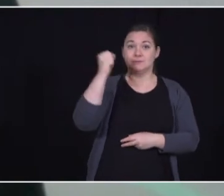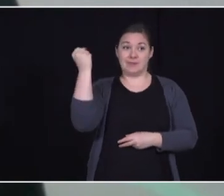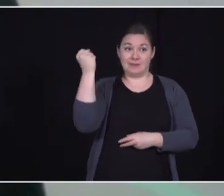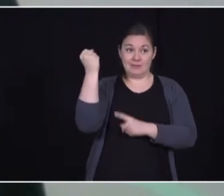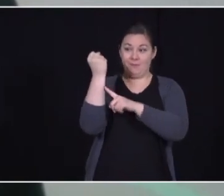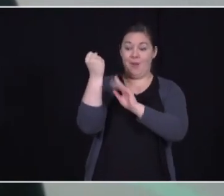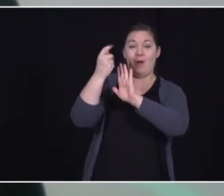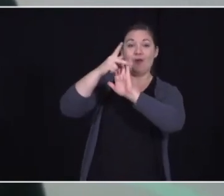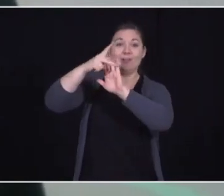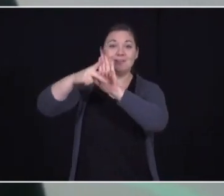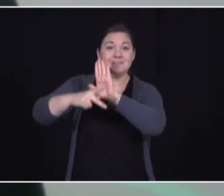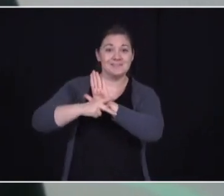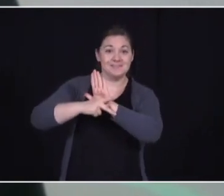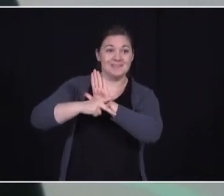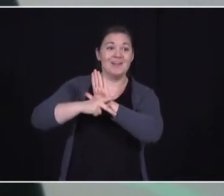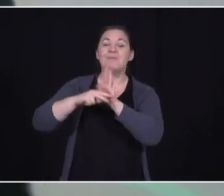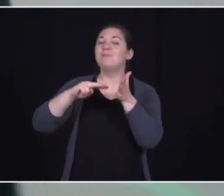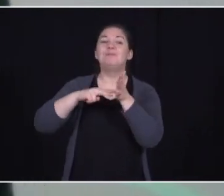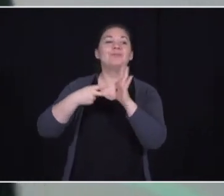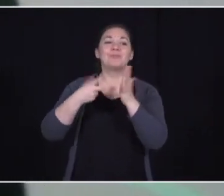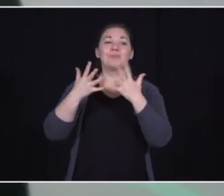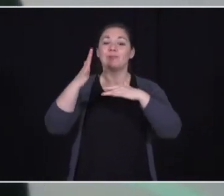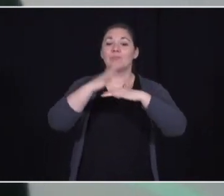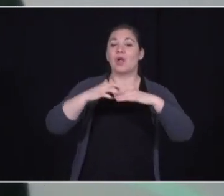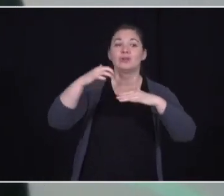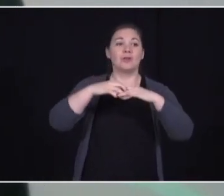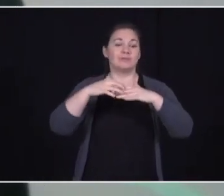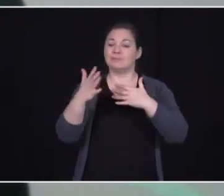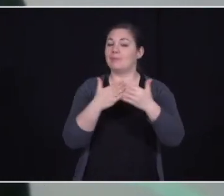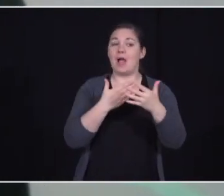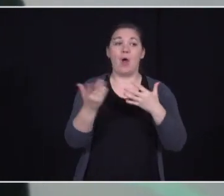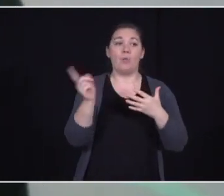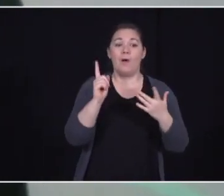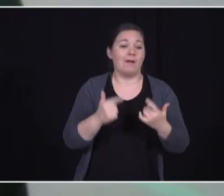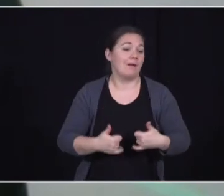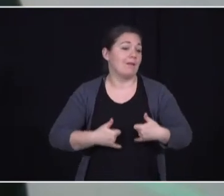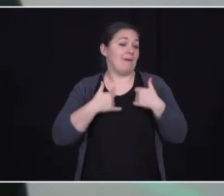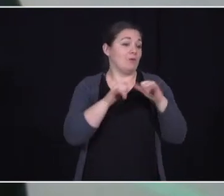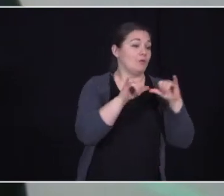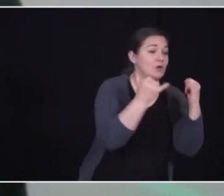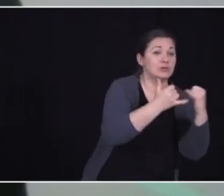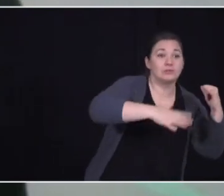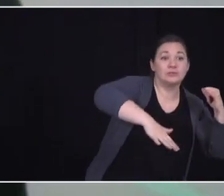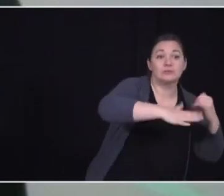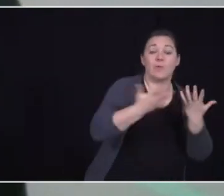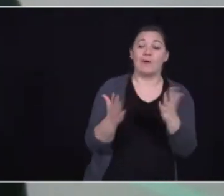have equitable access to all government-funded public services. In fairness also requires inclusive consistent and culturally safe and